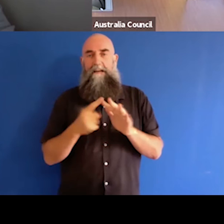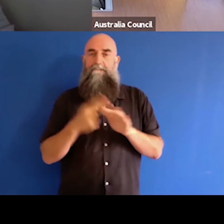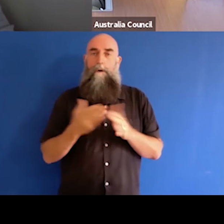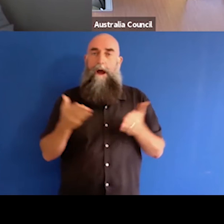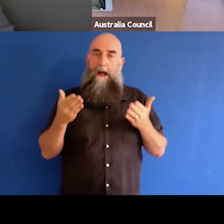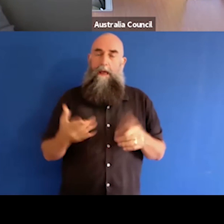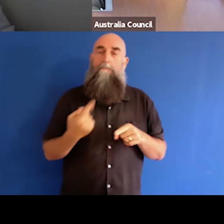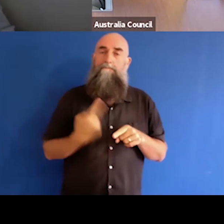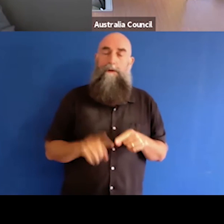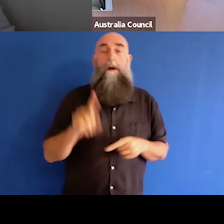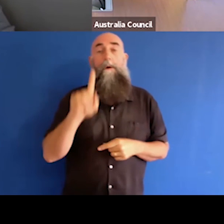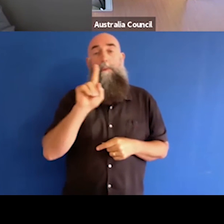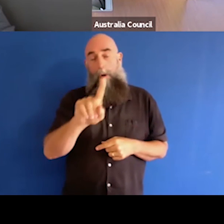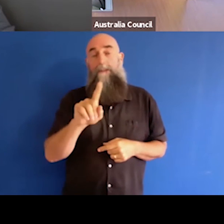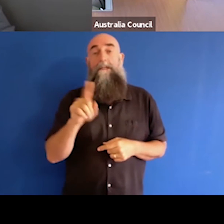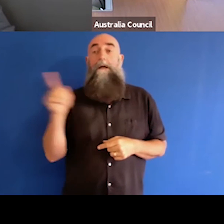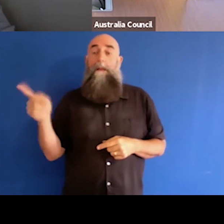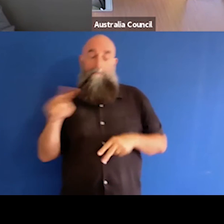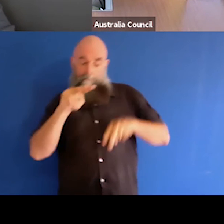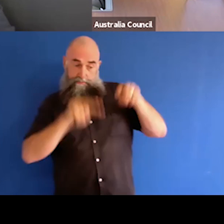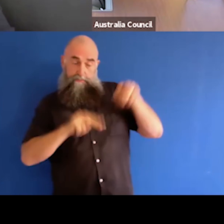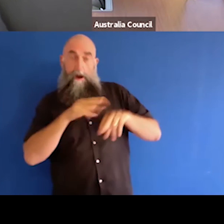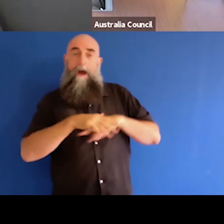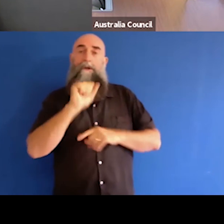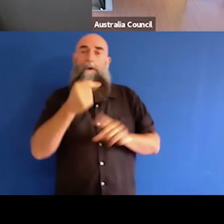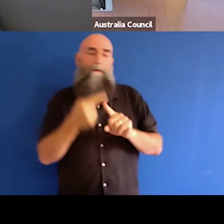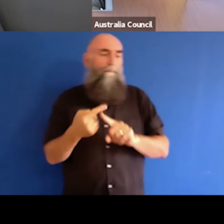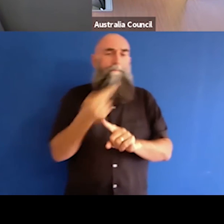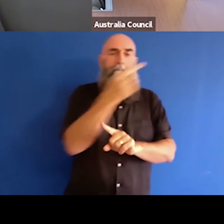are looking at is track record. So that doesn't necessarily mean you went to art school or went